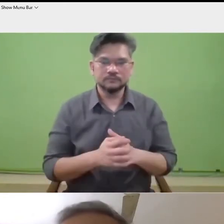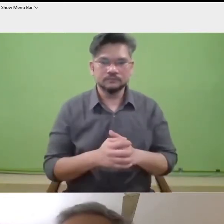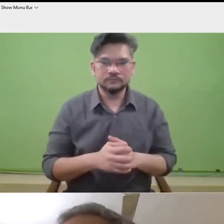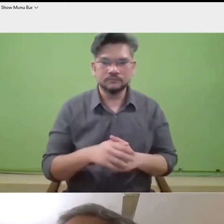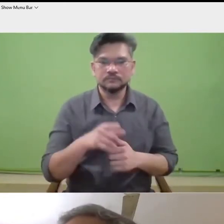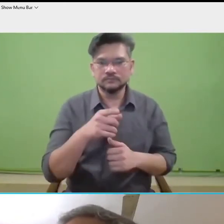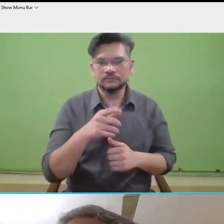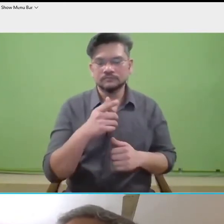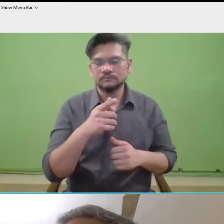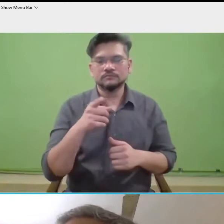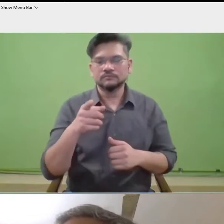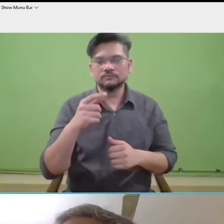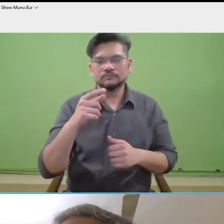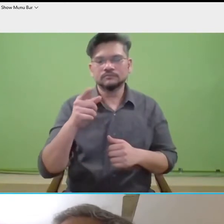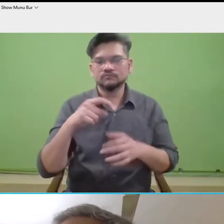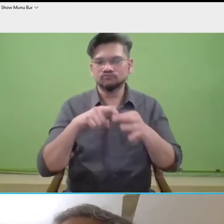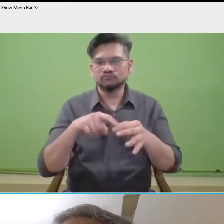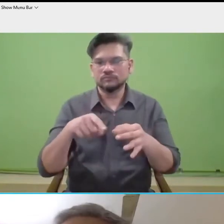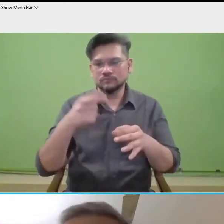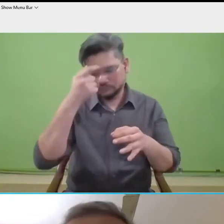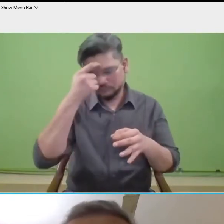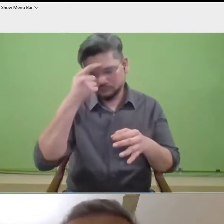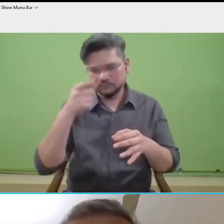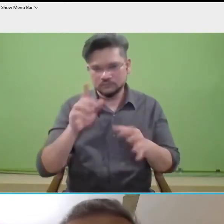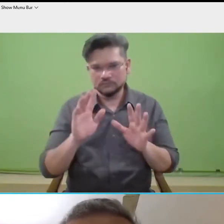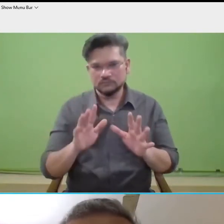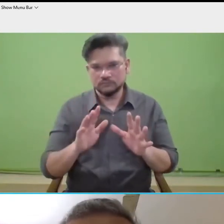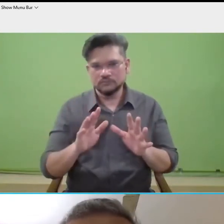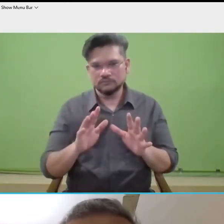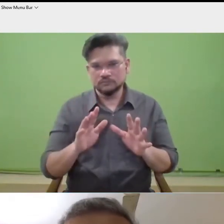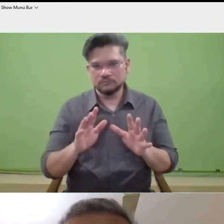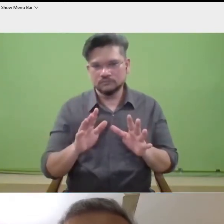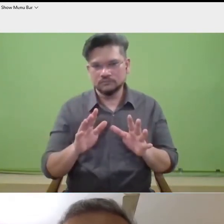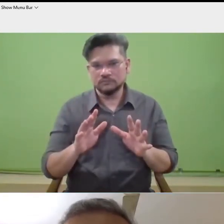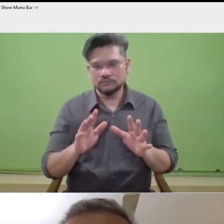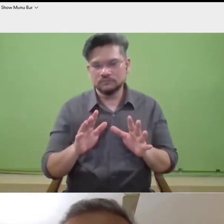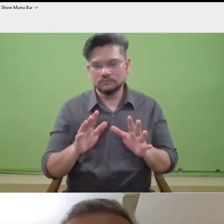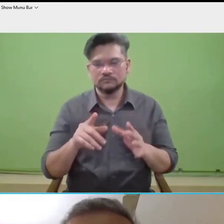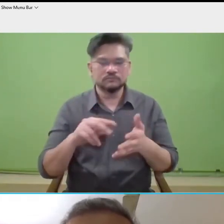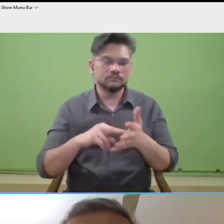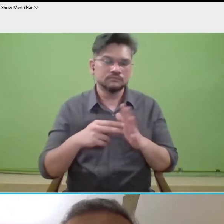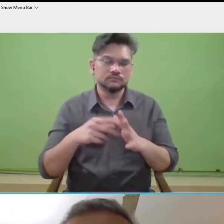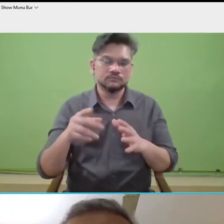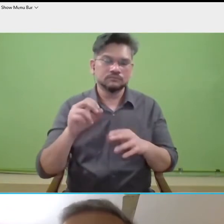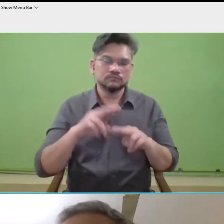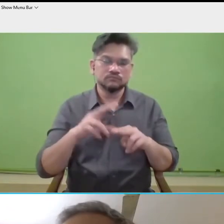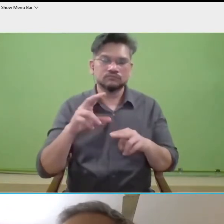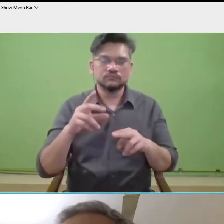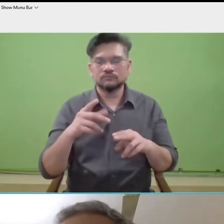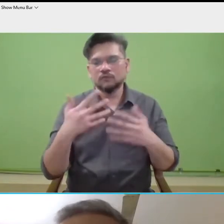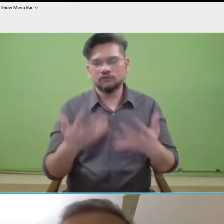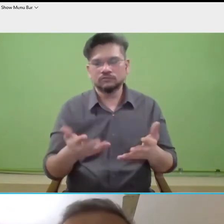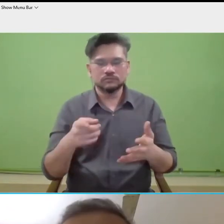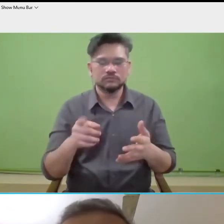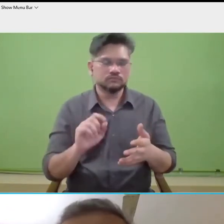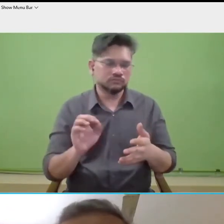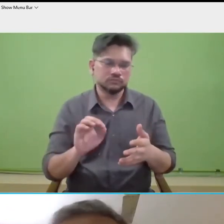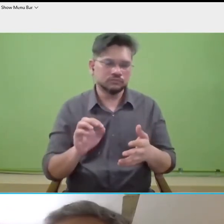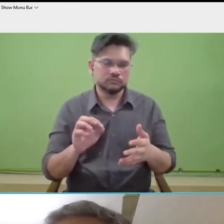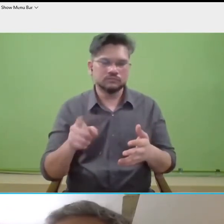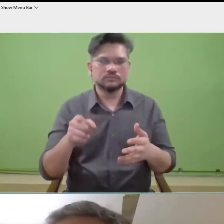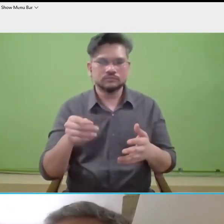first of all it is not of course right because you know this is another common misconception